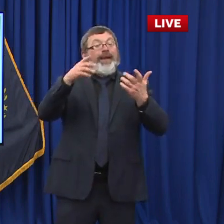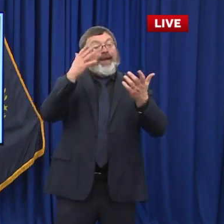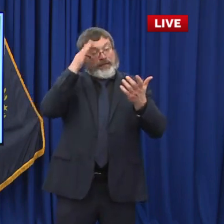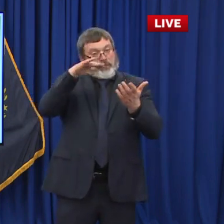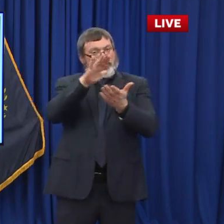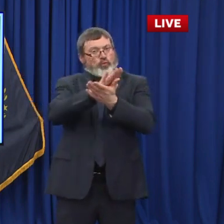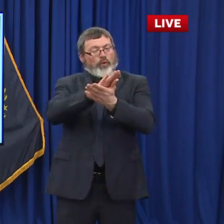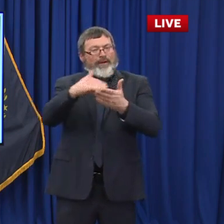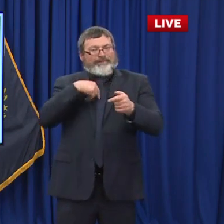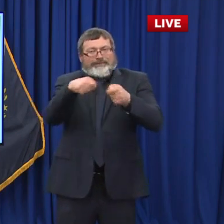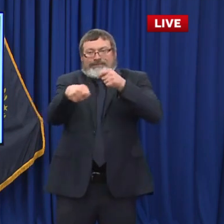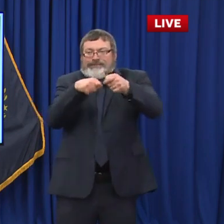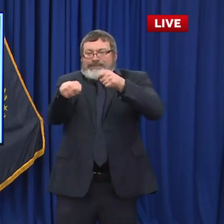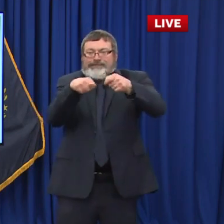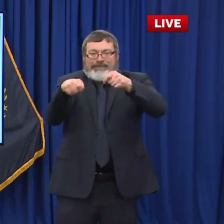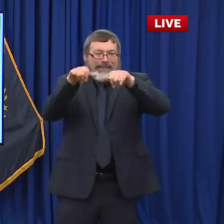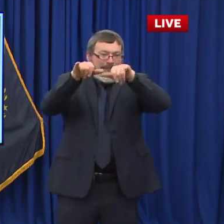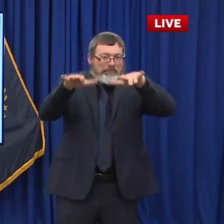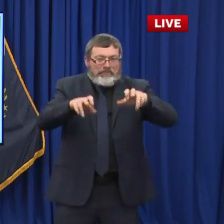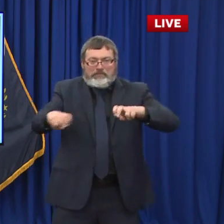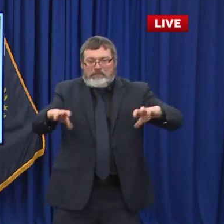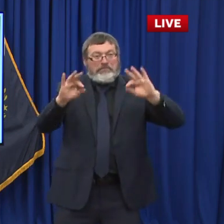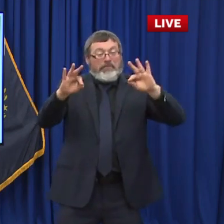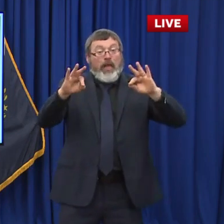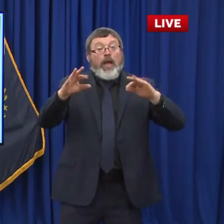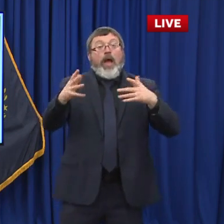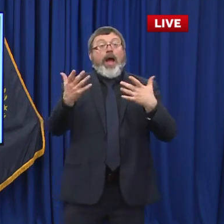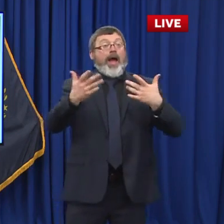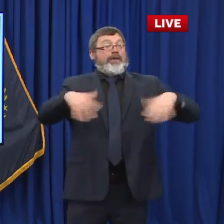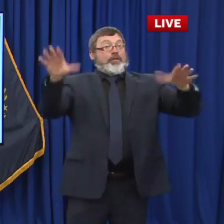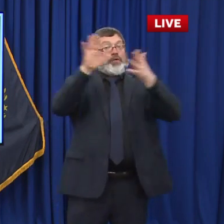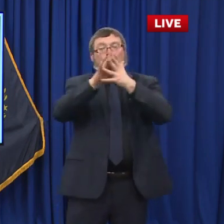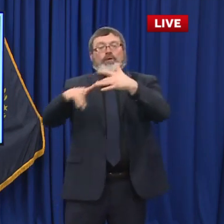WE DON’T KNOW WHO THOSE KIDS COME IN CONTACT WITH EVERYDAY.